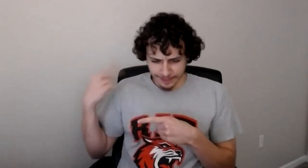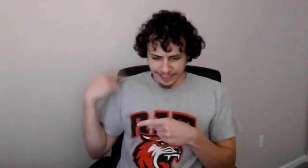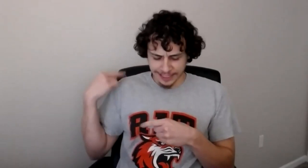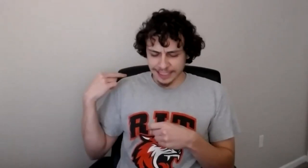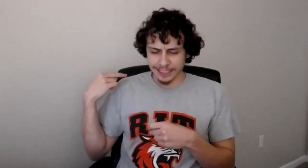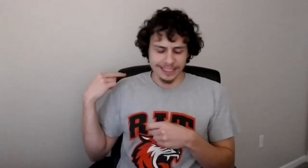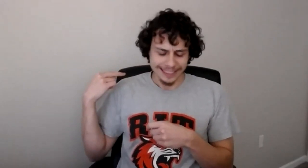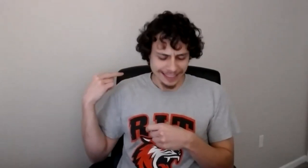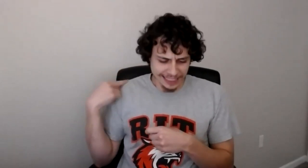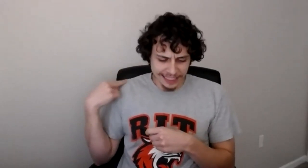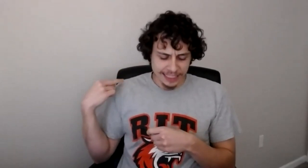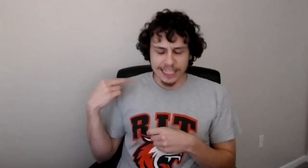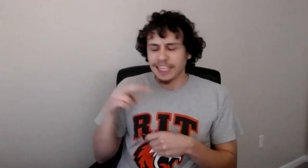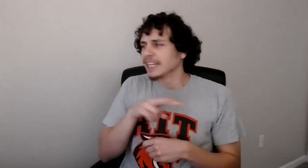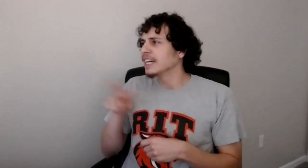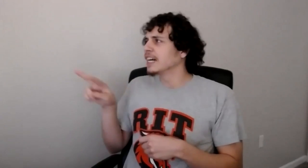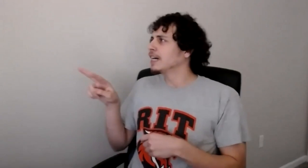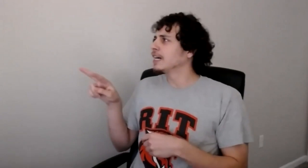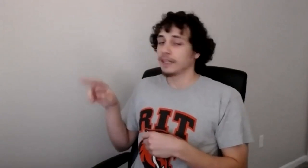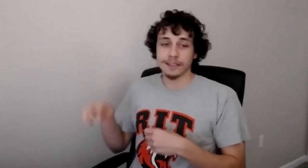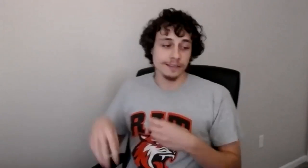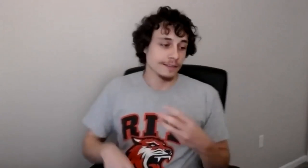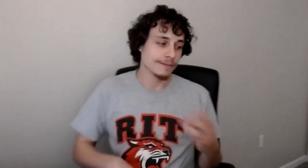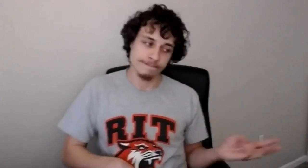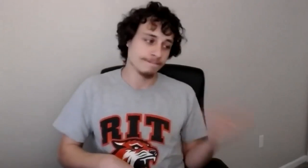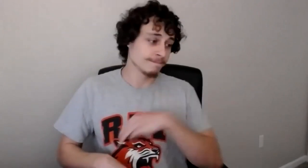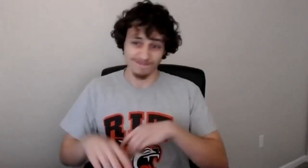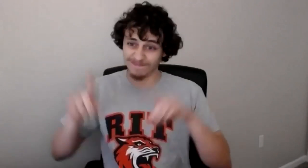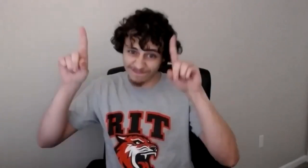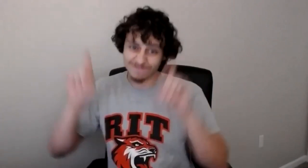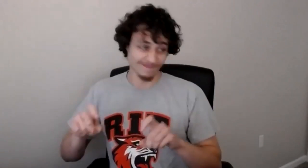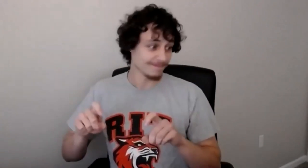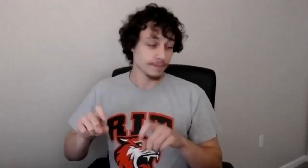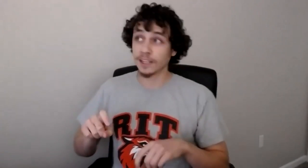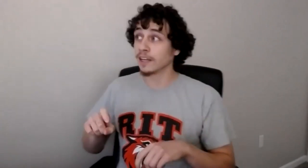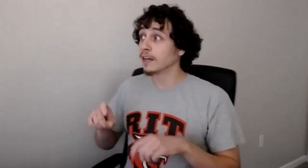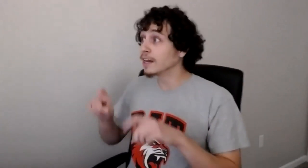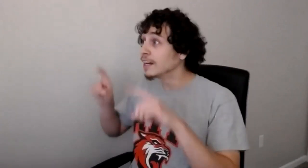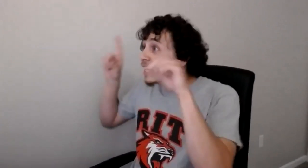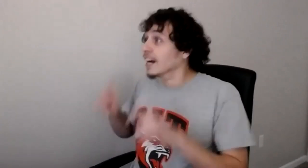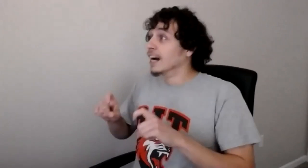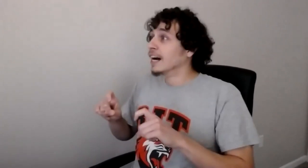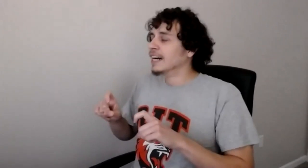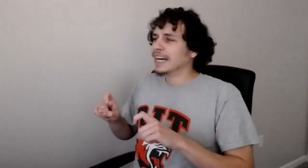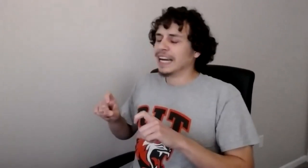Vladimir: U. V. W. X.